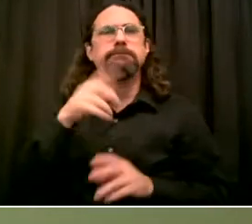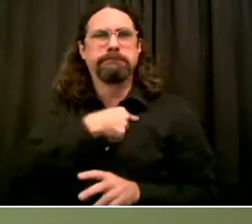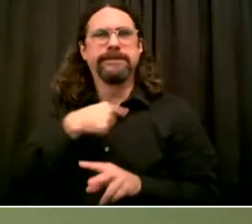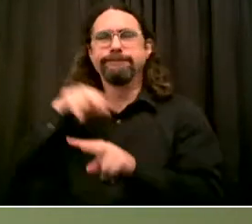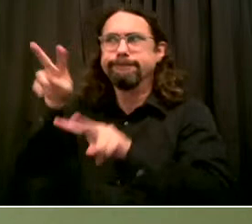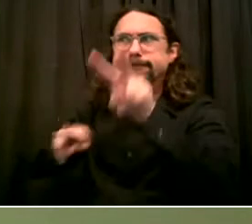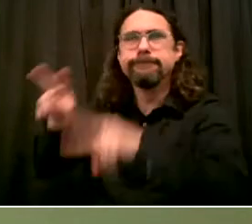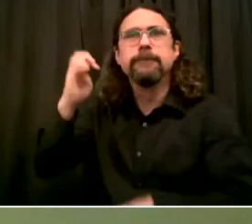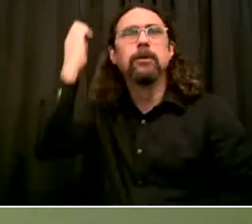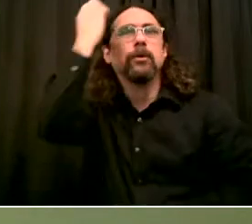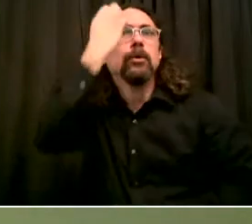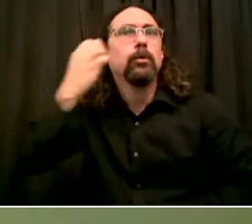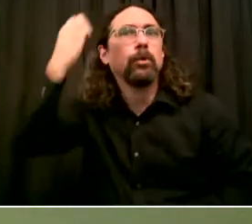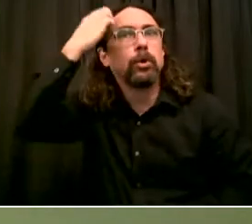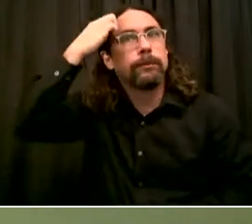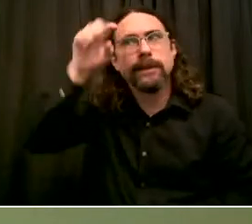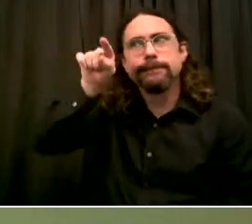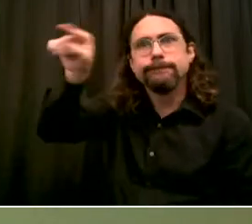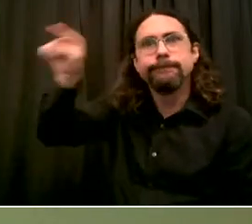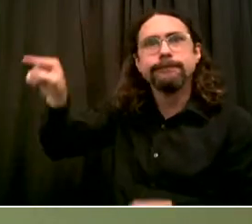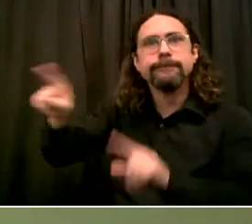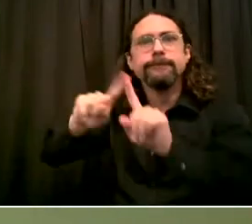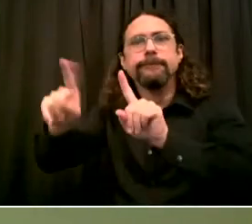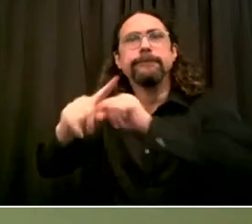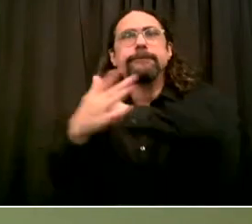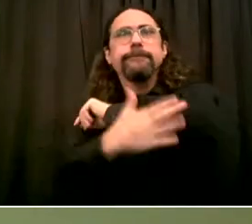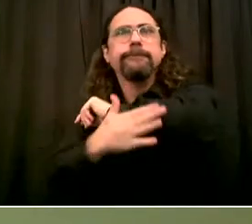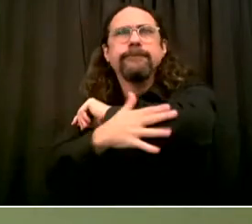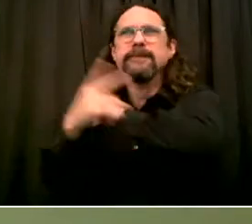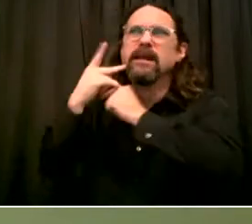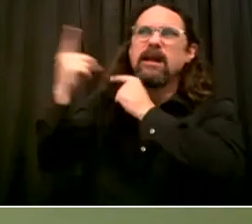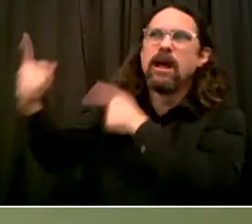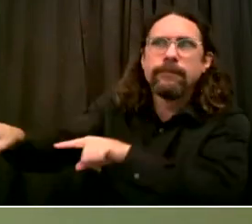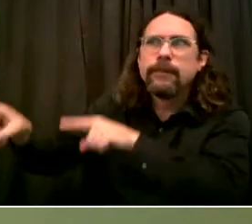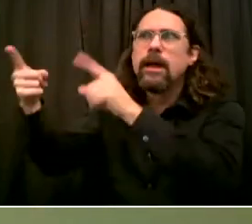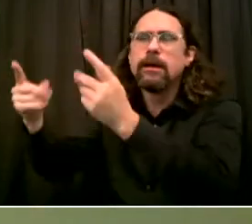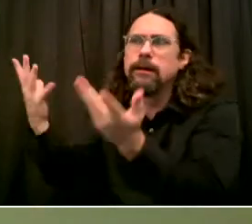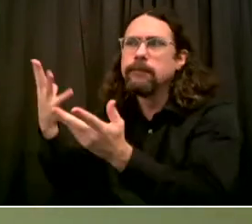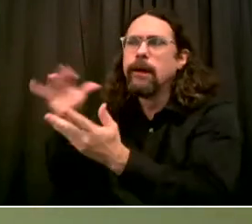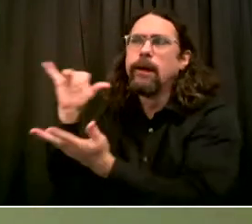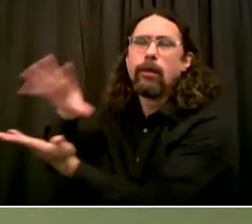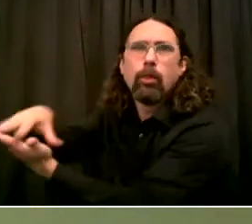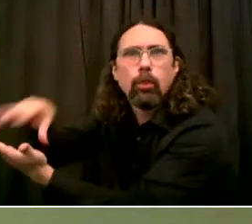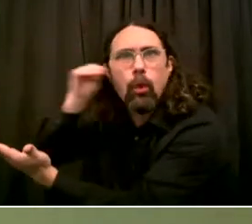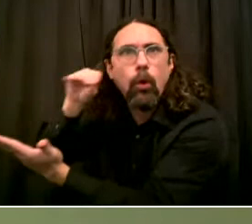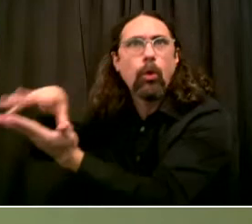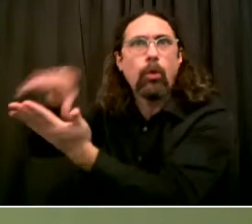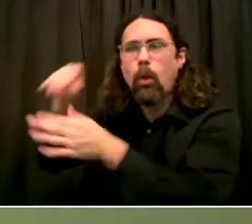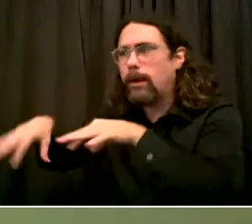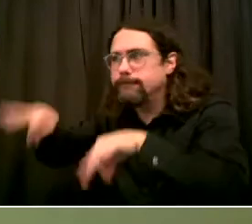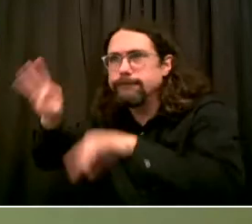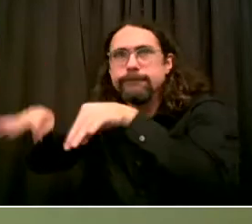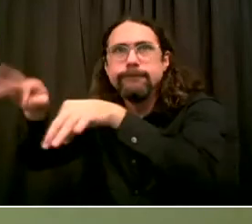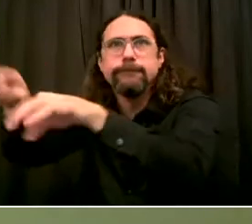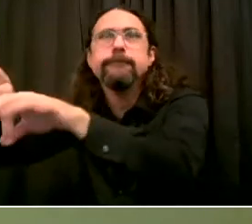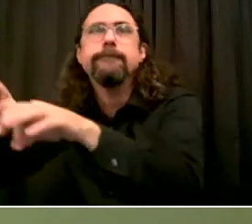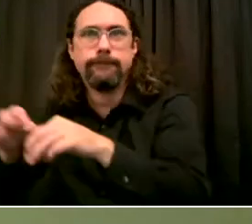WITH INCREDIBLE ALARM. WE ARE ALWAYS CAUTIOUS ABOUT WHAT T E WDO HERE BECAUSE WE KNOW HOW STILL WE'RE